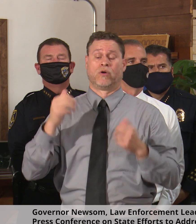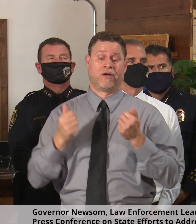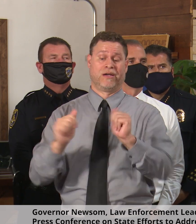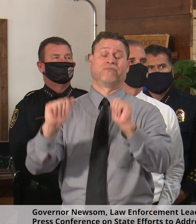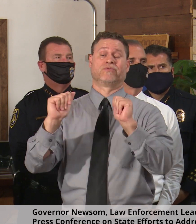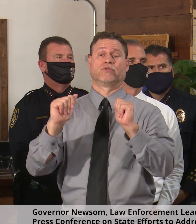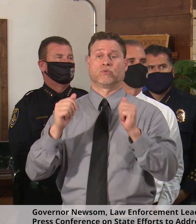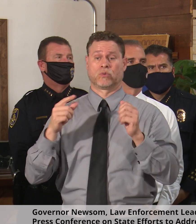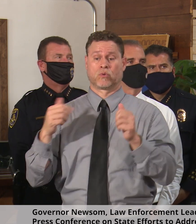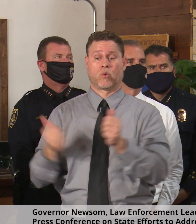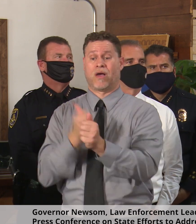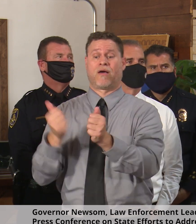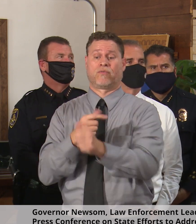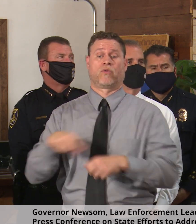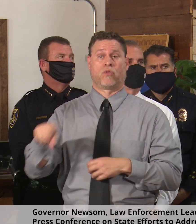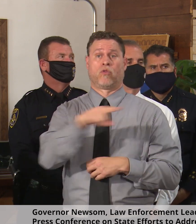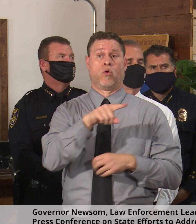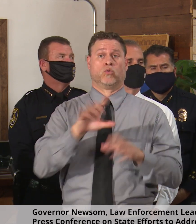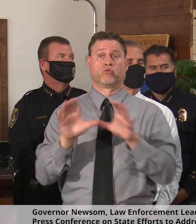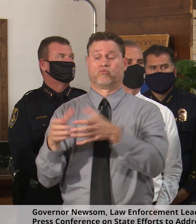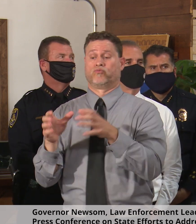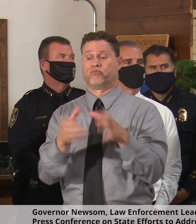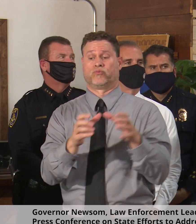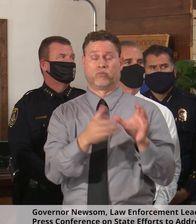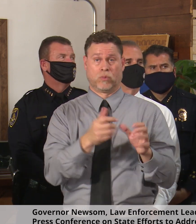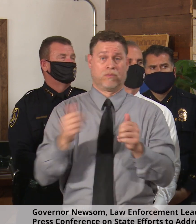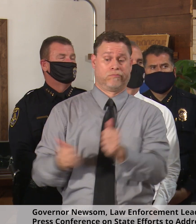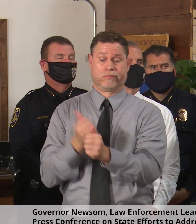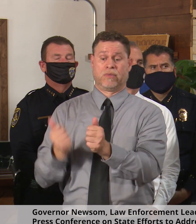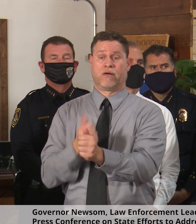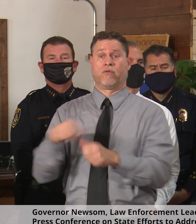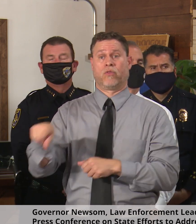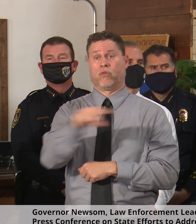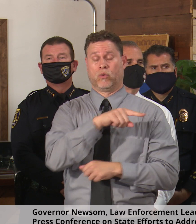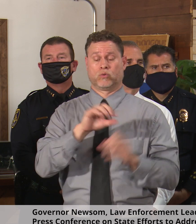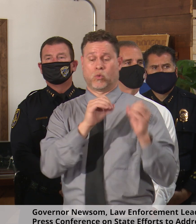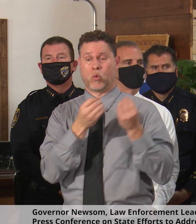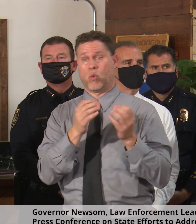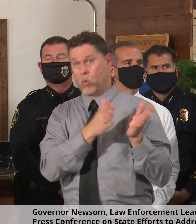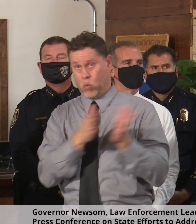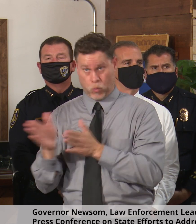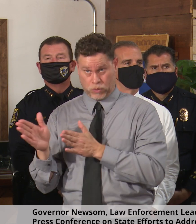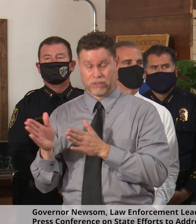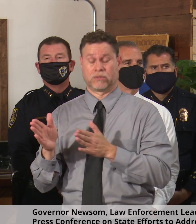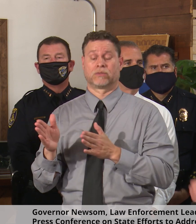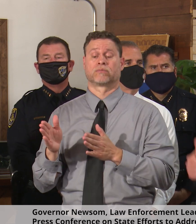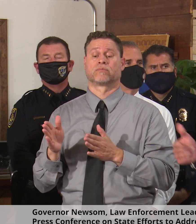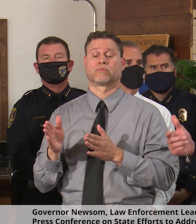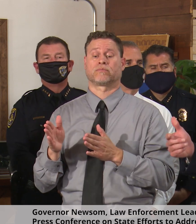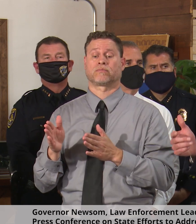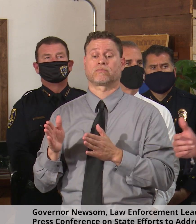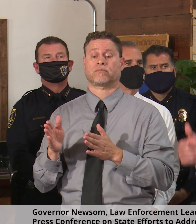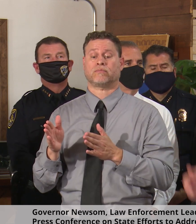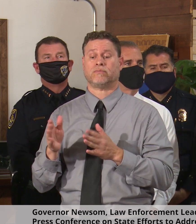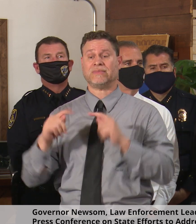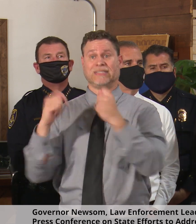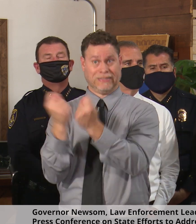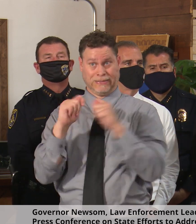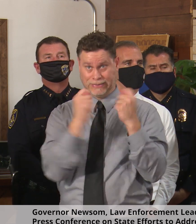want to go after those rings. We want to go after those organized well organized teams of folks that